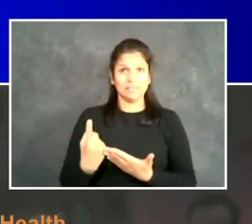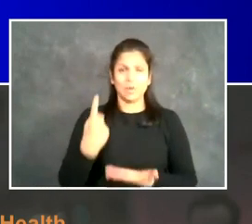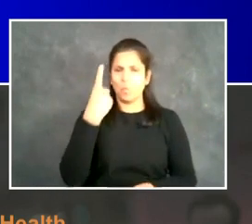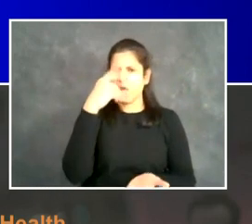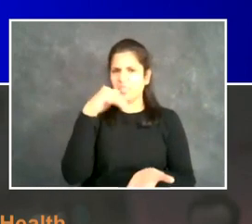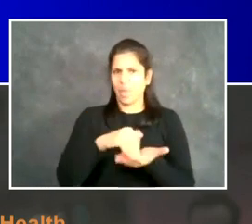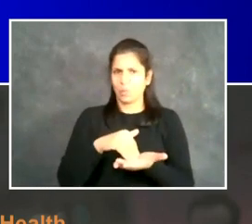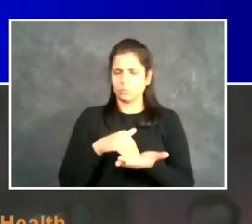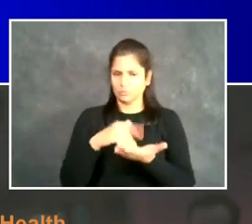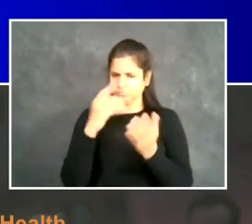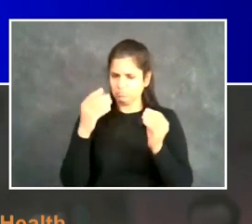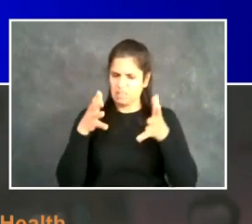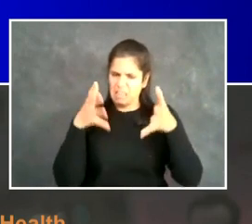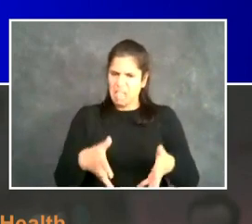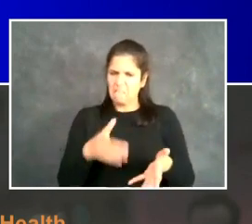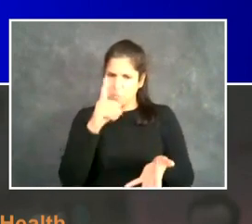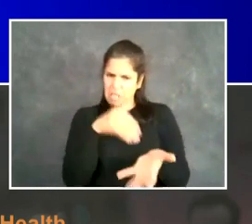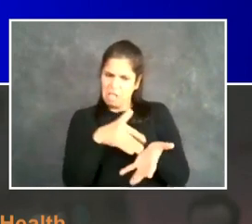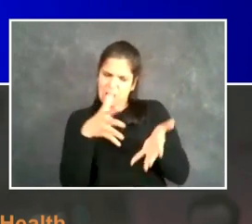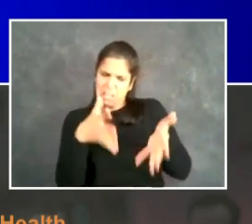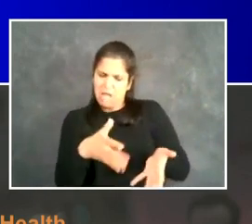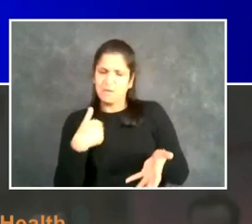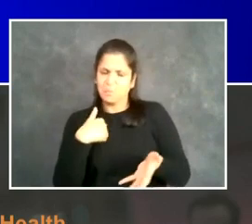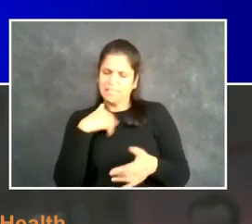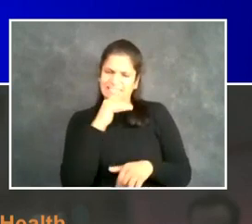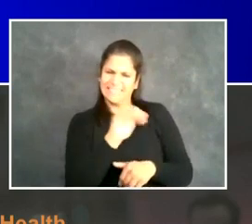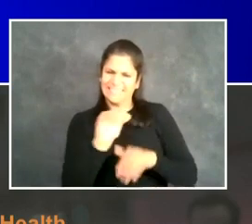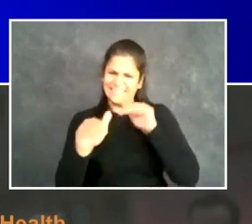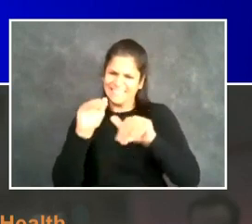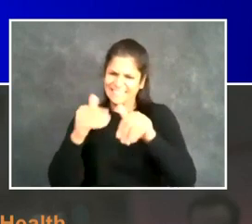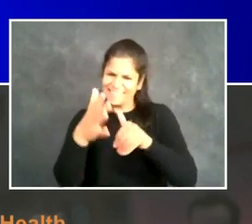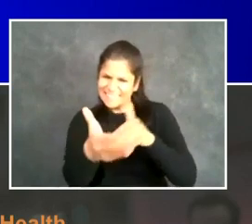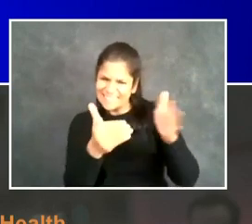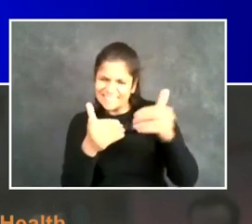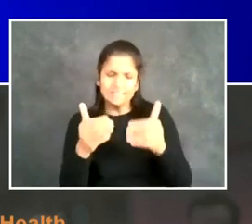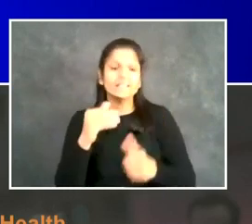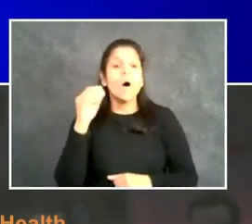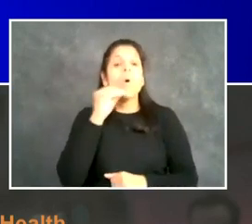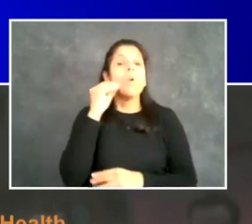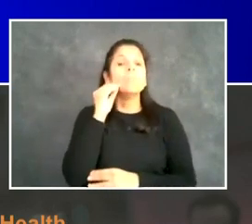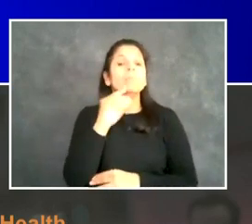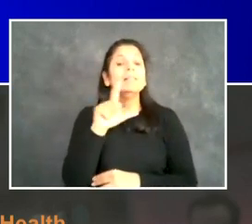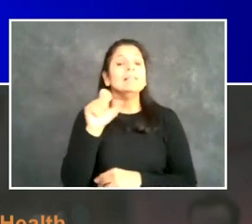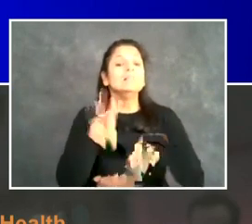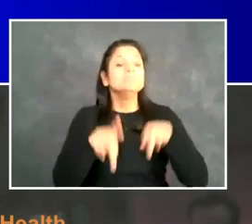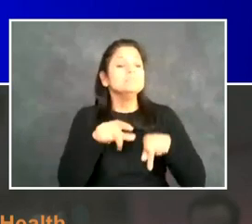HOTEL FACILITIES. THE PRIORITY WILL BE ON FOLKS IN THOSE LARGER SHELTERS THAT ARE HAVING MORE TROUBLE WITH